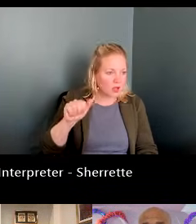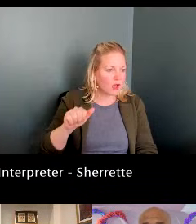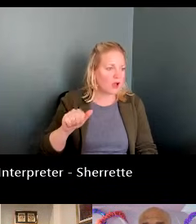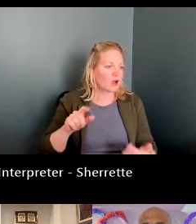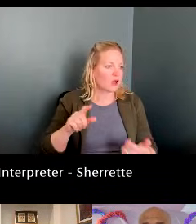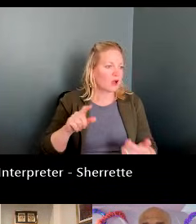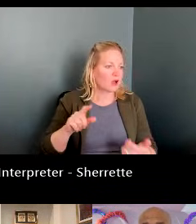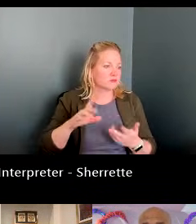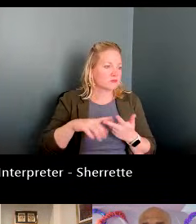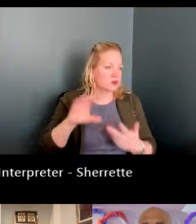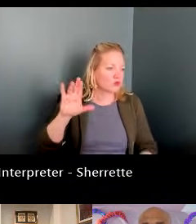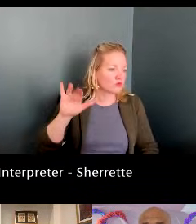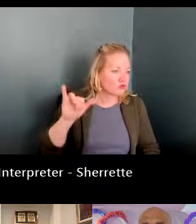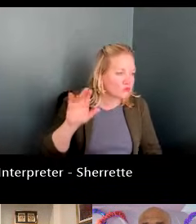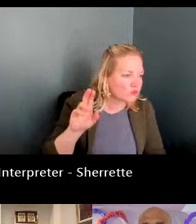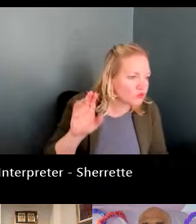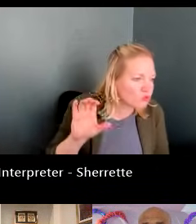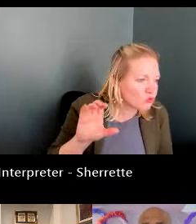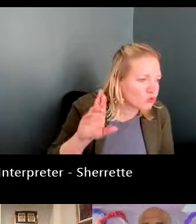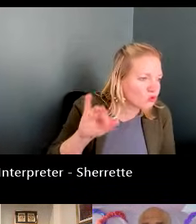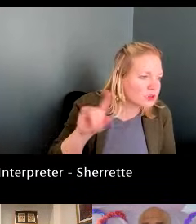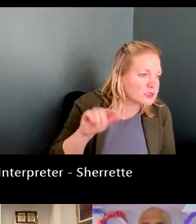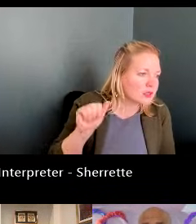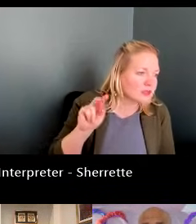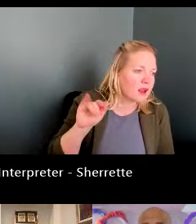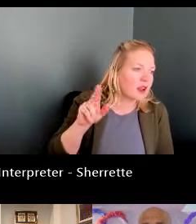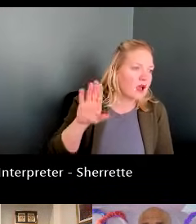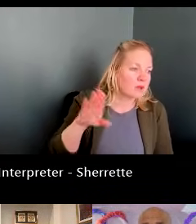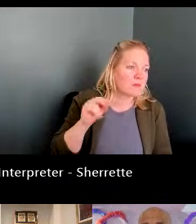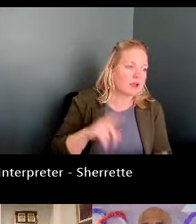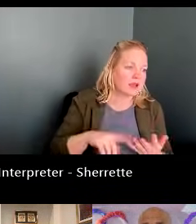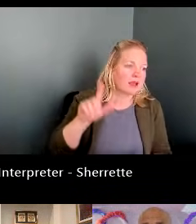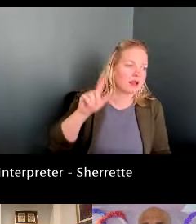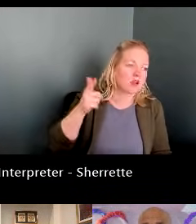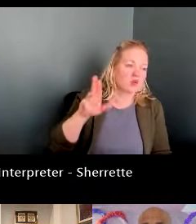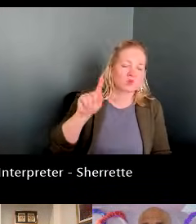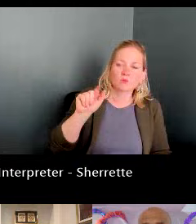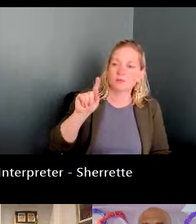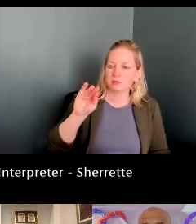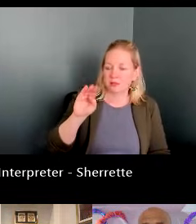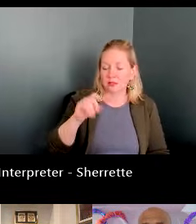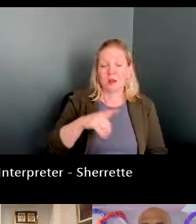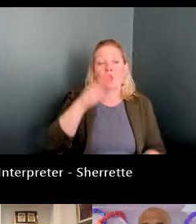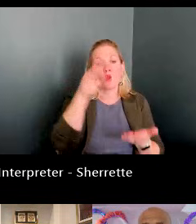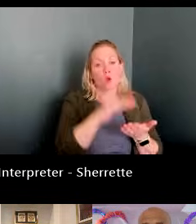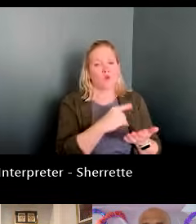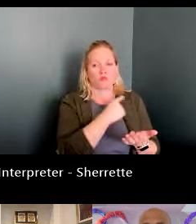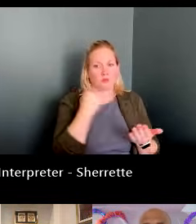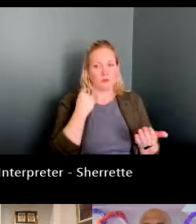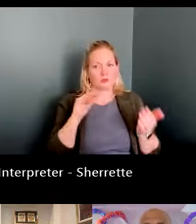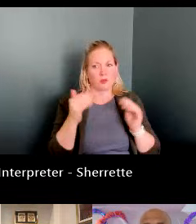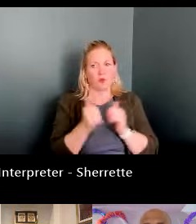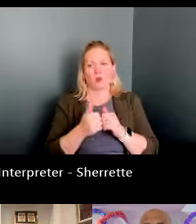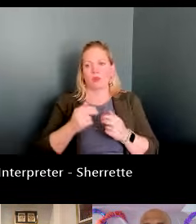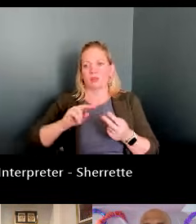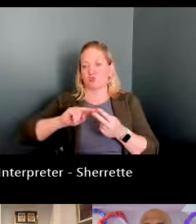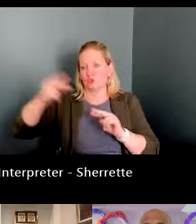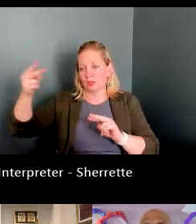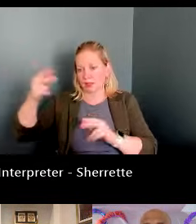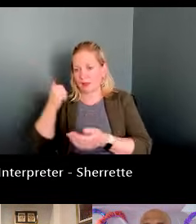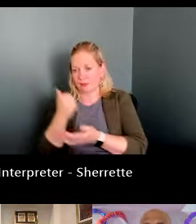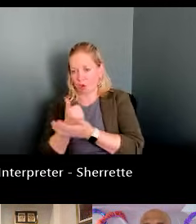lower risks than transplant and gene therapy, which are of more potential benefit. And so,